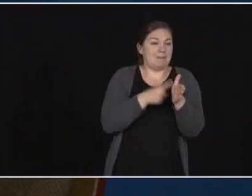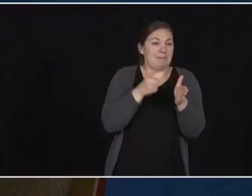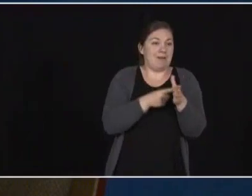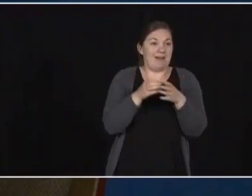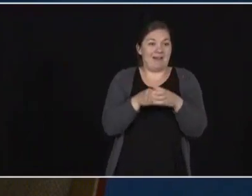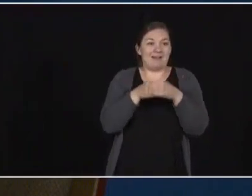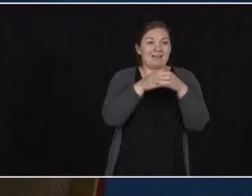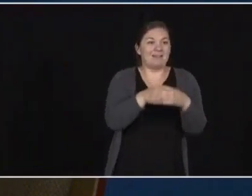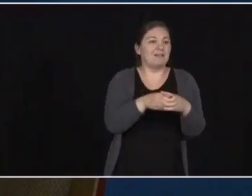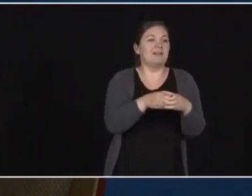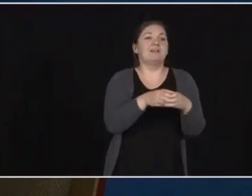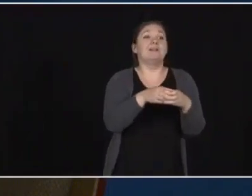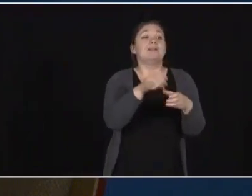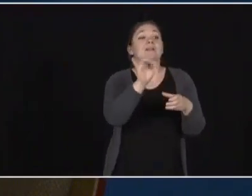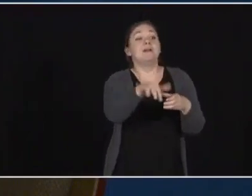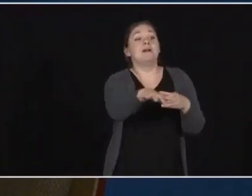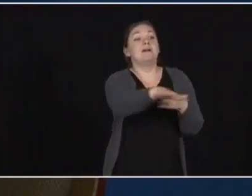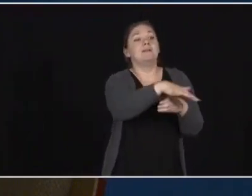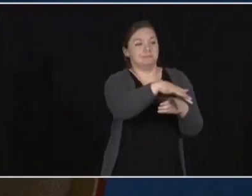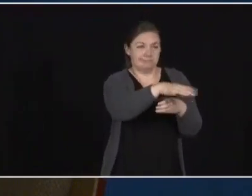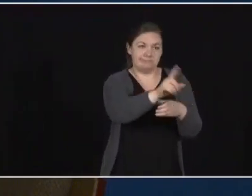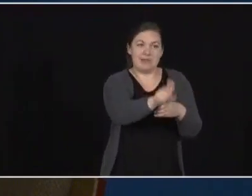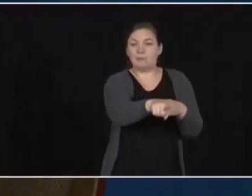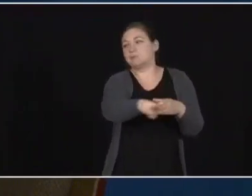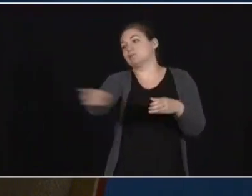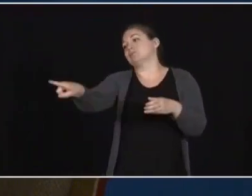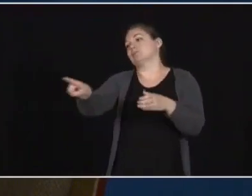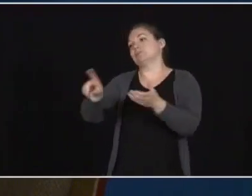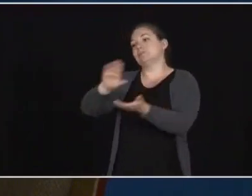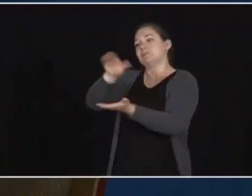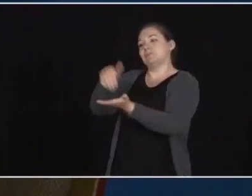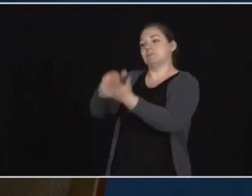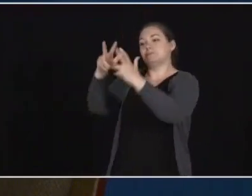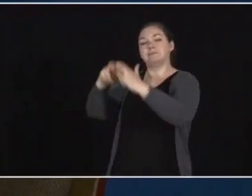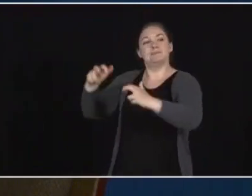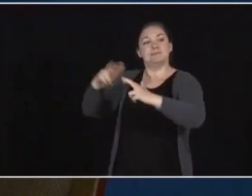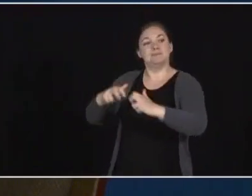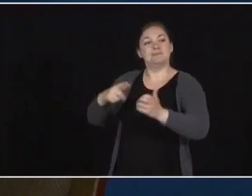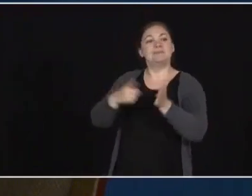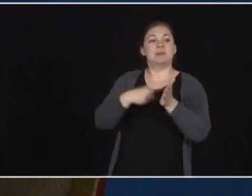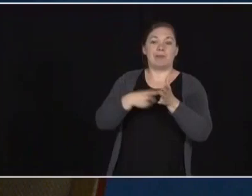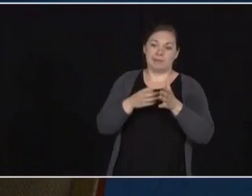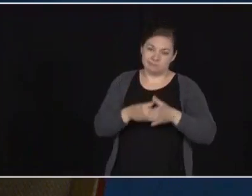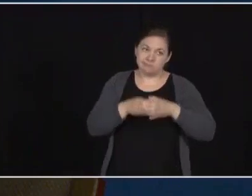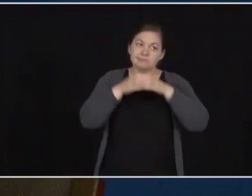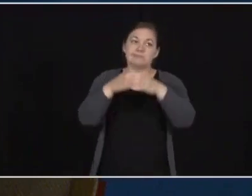groups to be prepared we have to get our testing teams. Often times we have to get testing teams in place